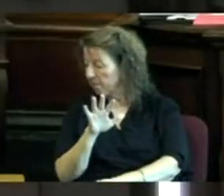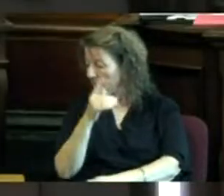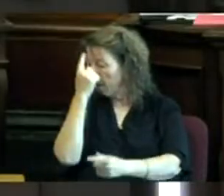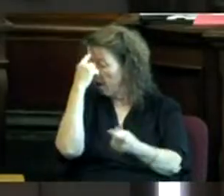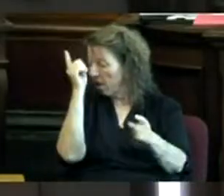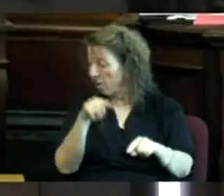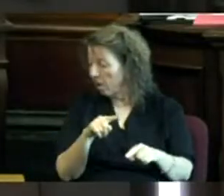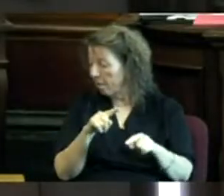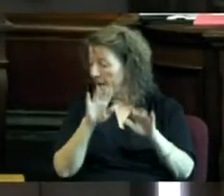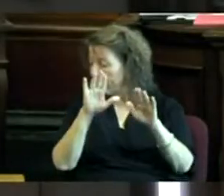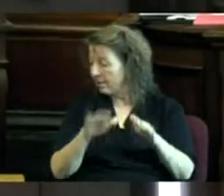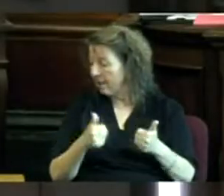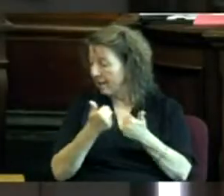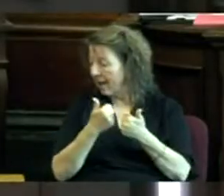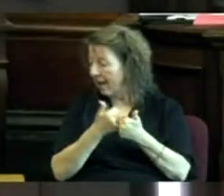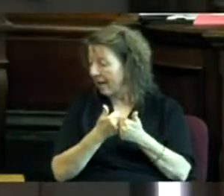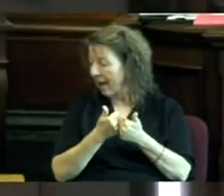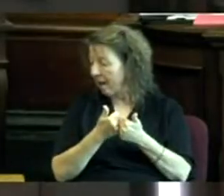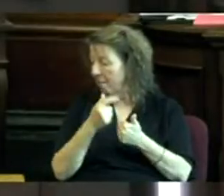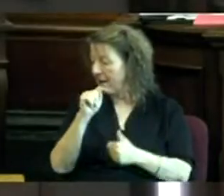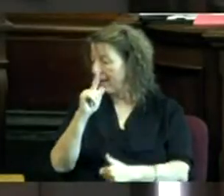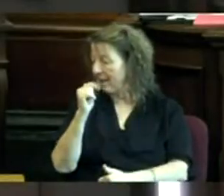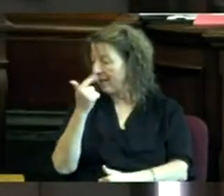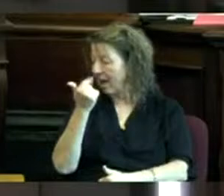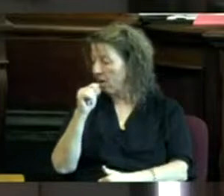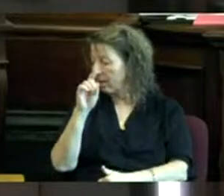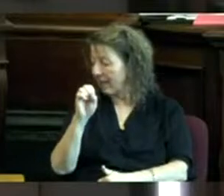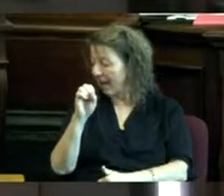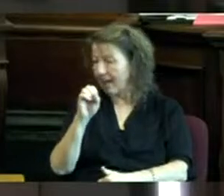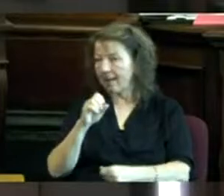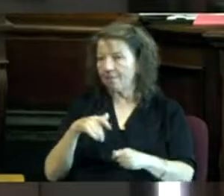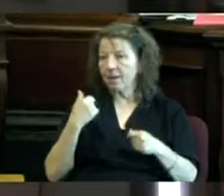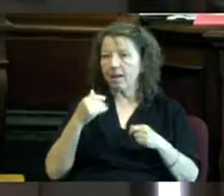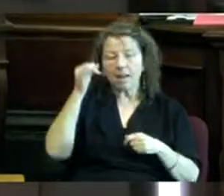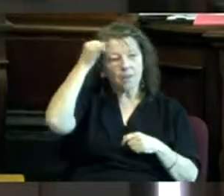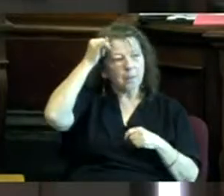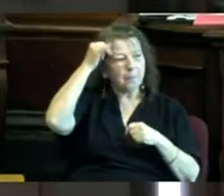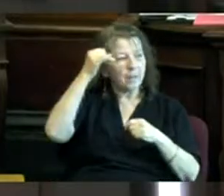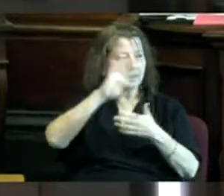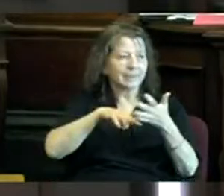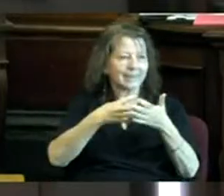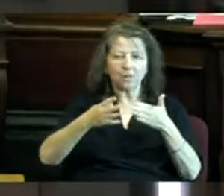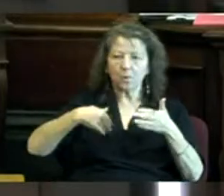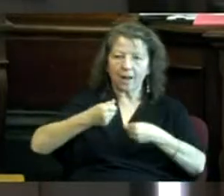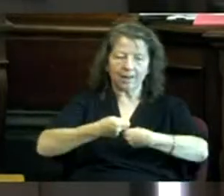opposed? Motion carries. Number 165, authorizing an agreement